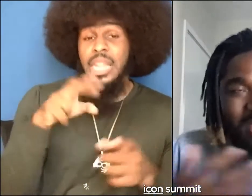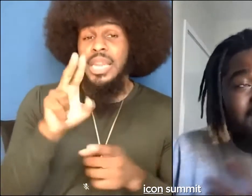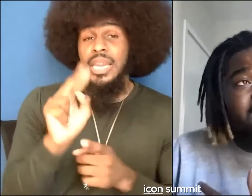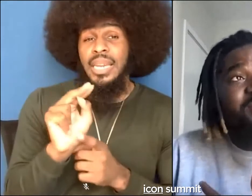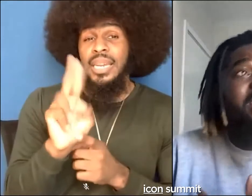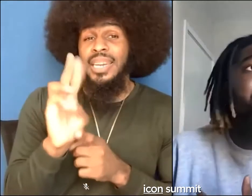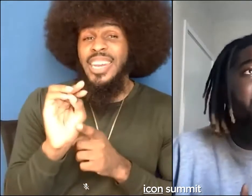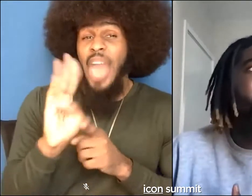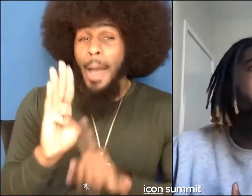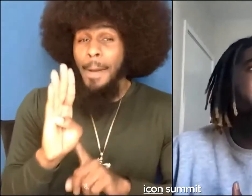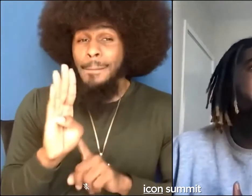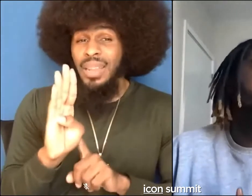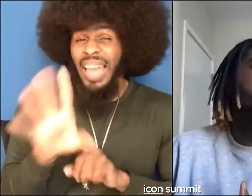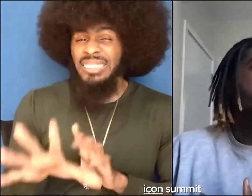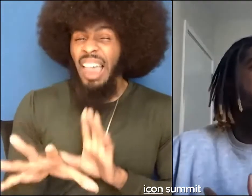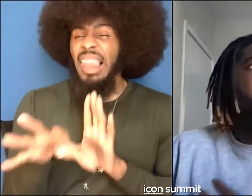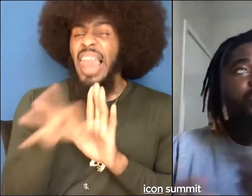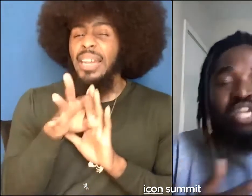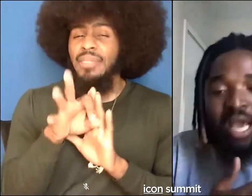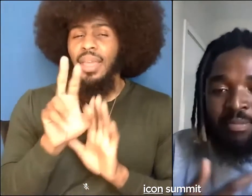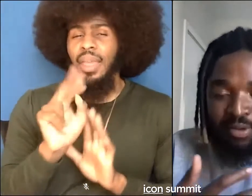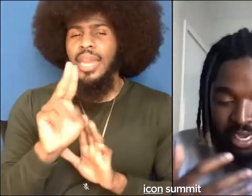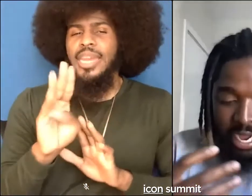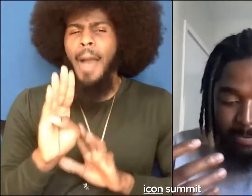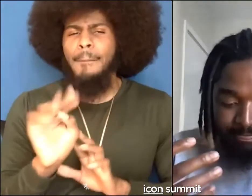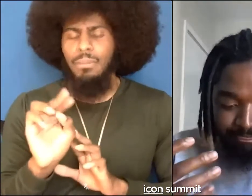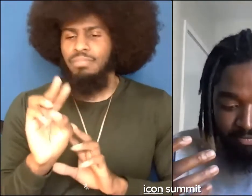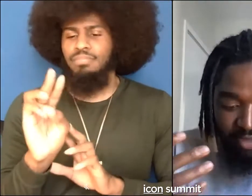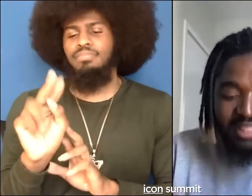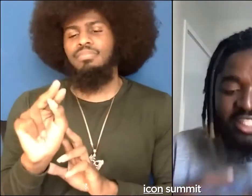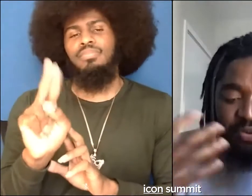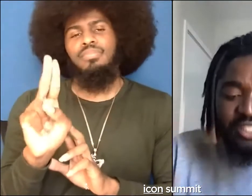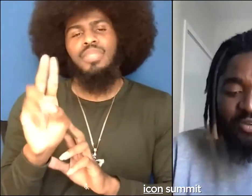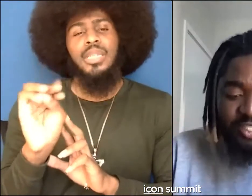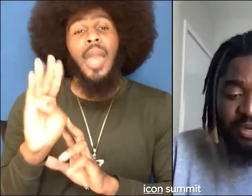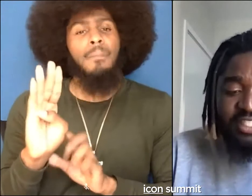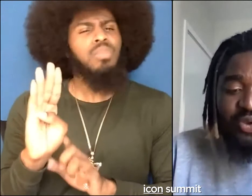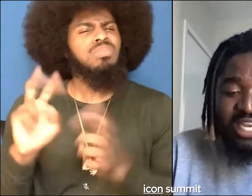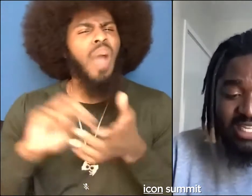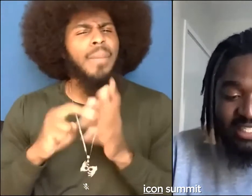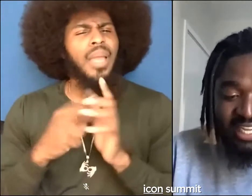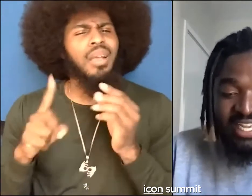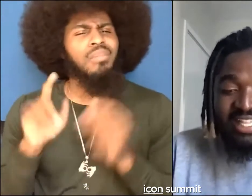And by selectively numb, I mean that, if you numb the experience of expressing your needs,